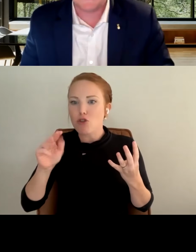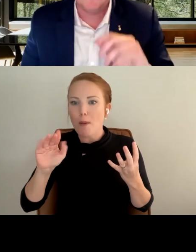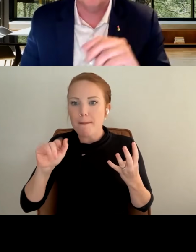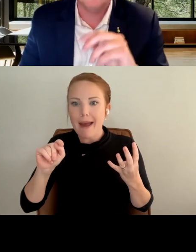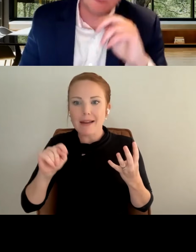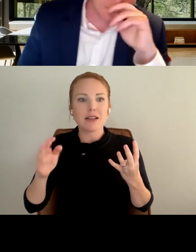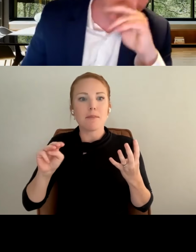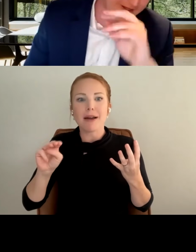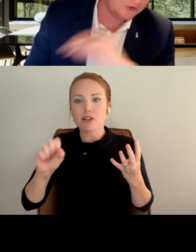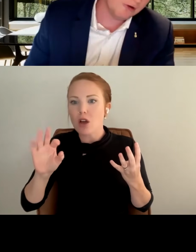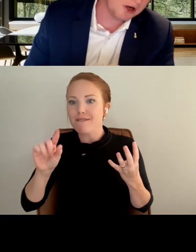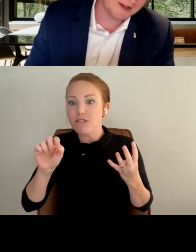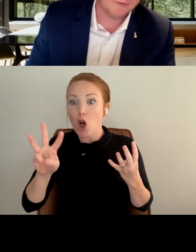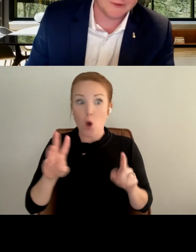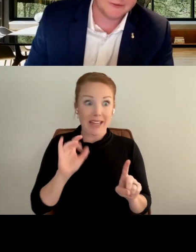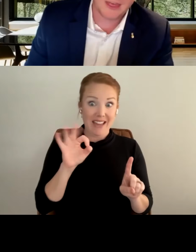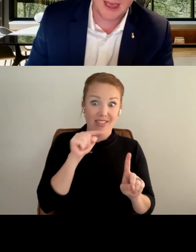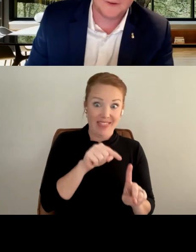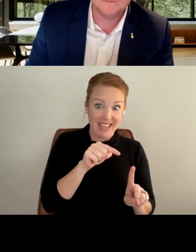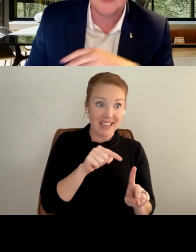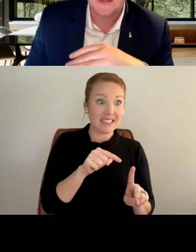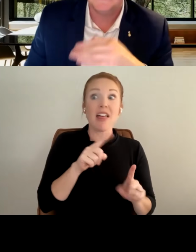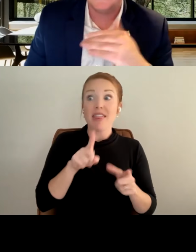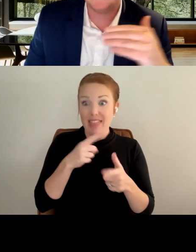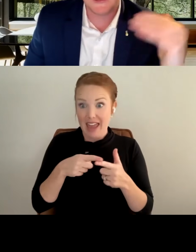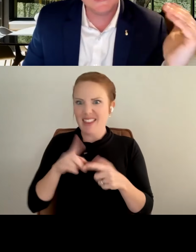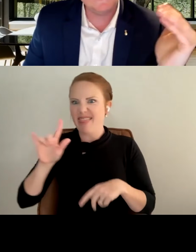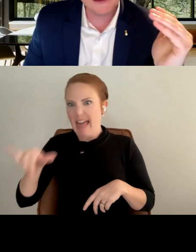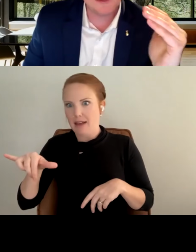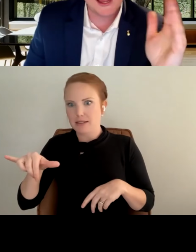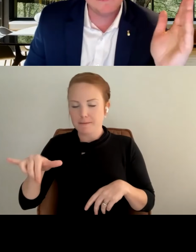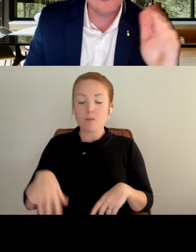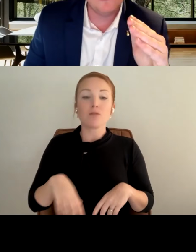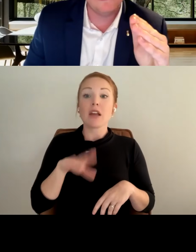kind of tools. There's literally a tool called "if this then that" that says anytime I move,